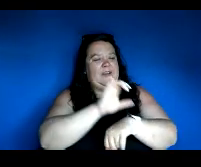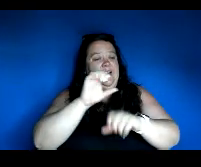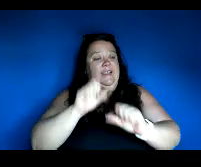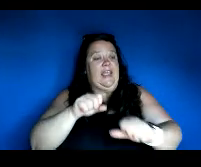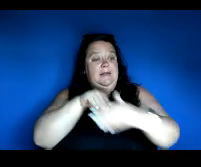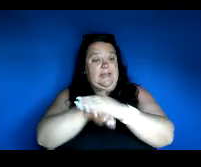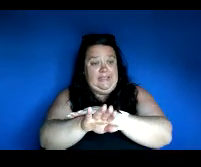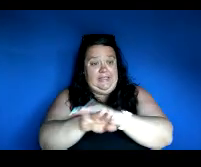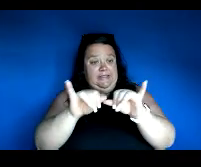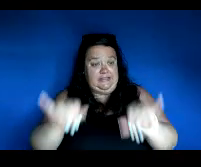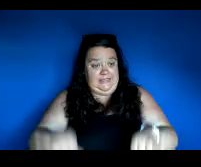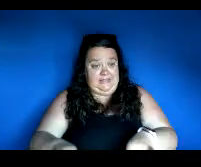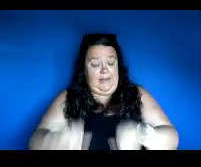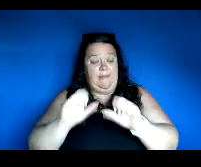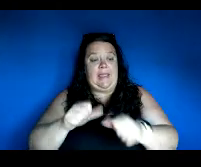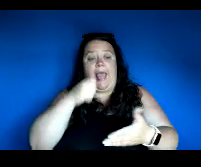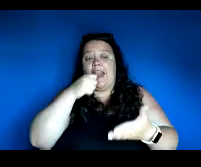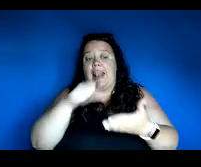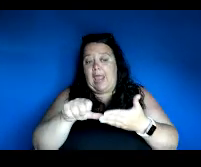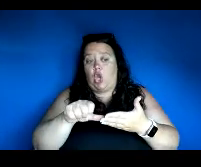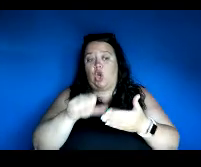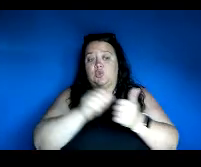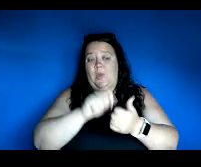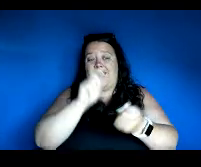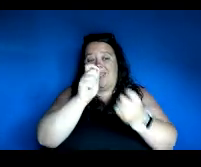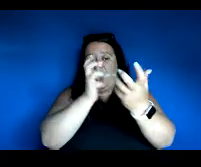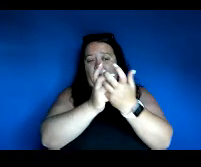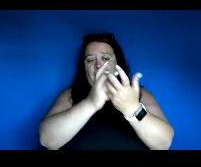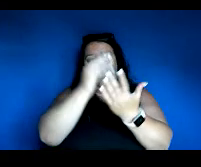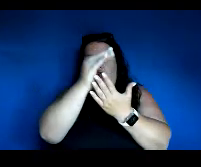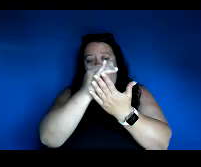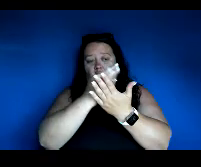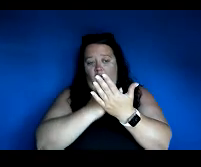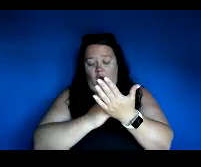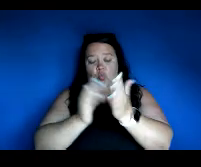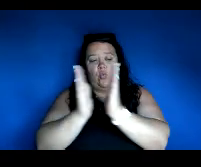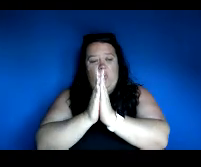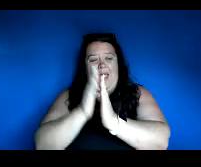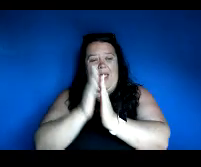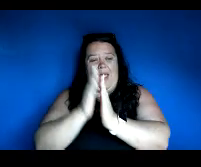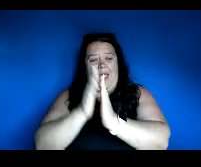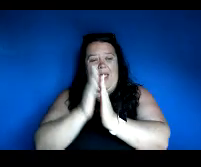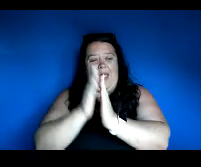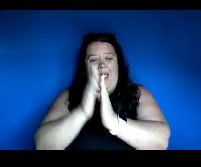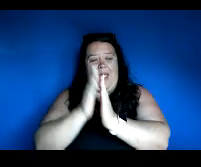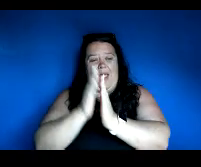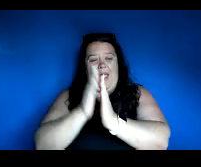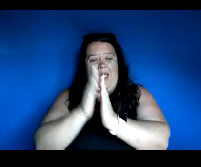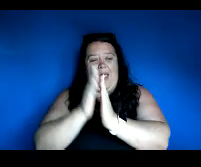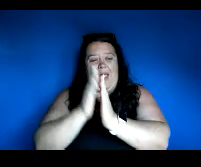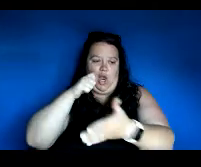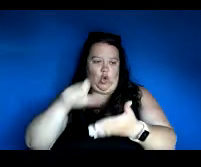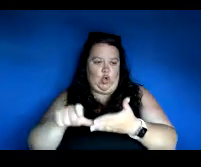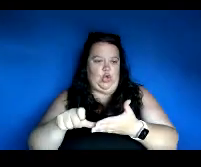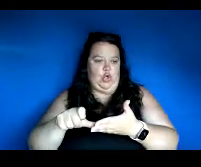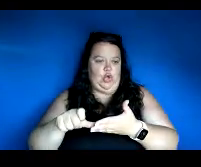and send their accommodation letters for the accommodations that they're requesting in their individual classes. And so that is a really important responsibility.